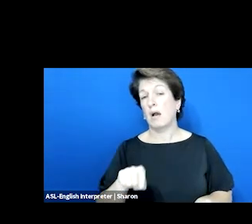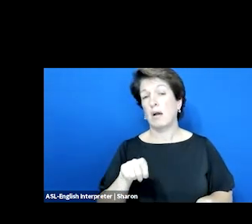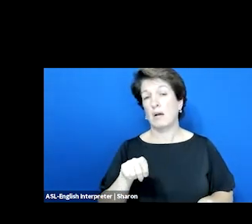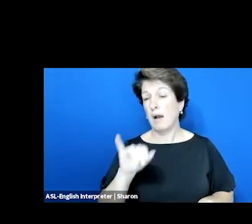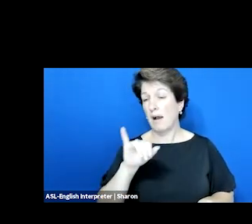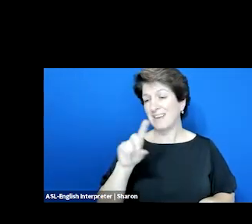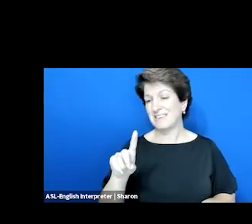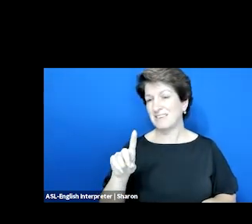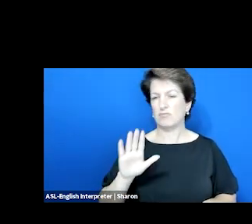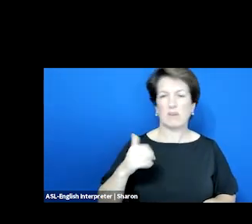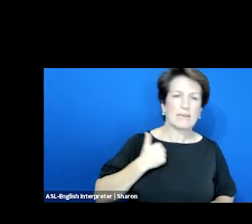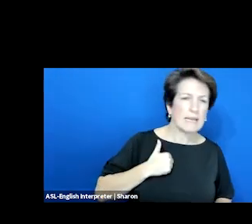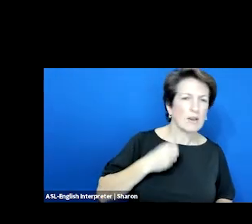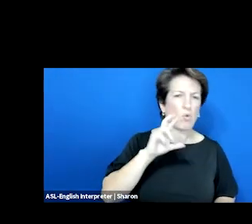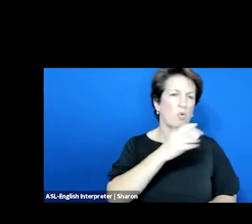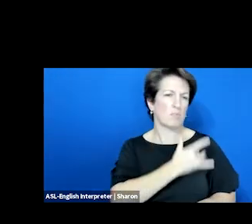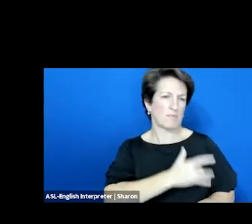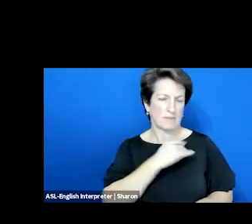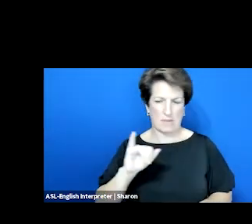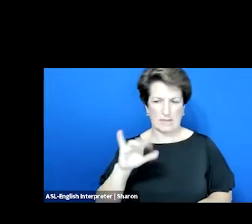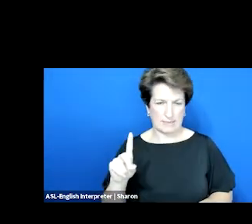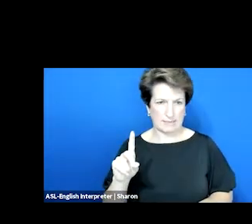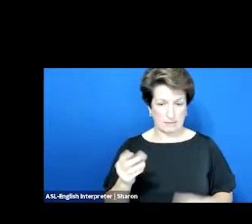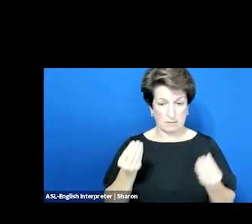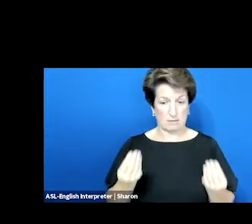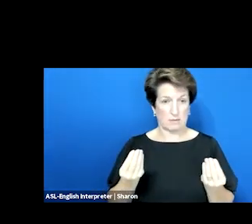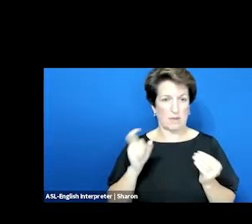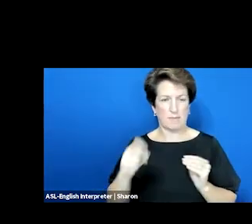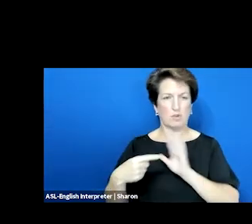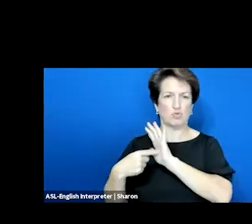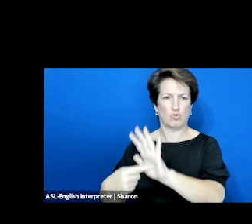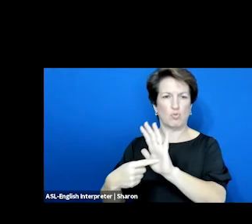vaccine or find a